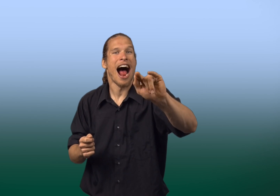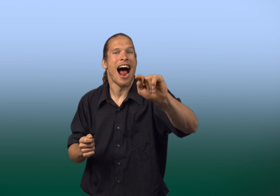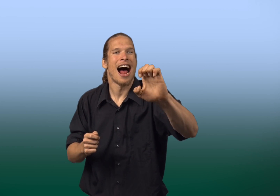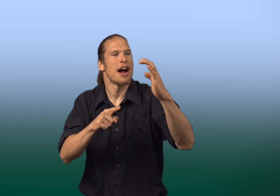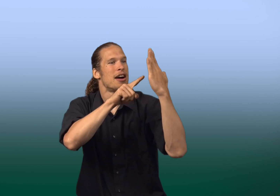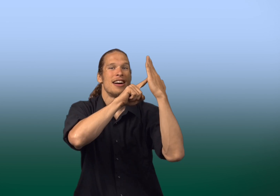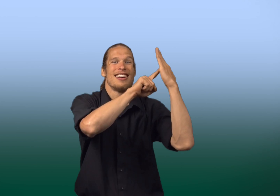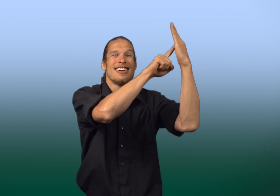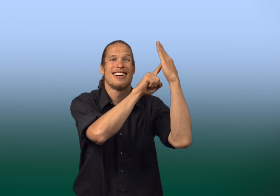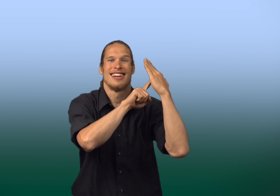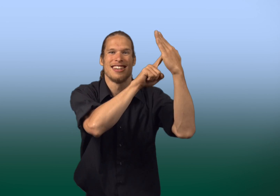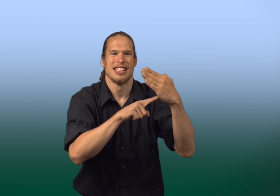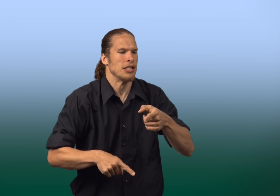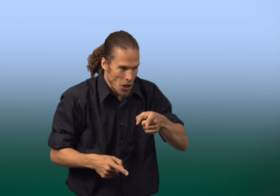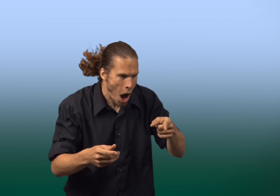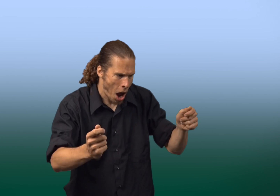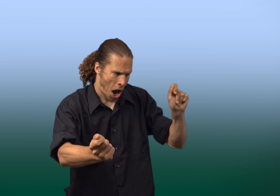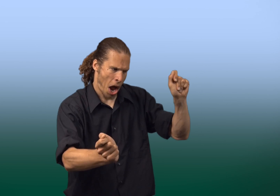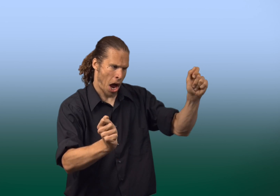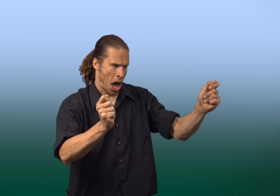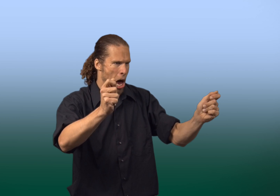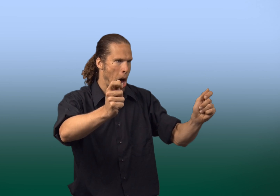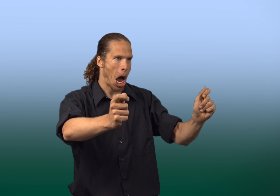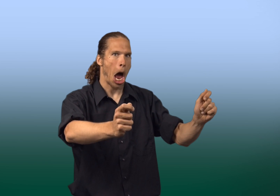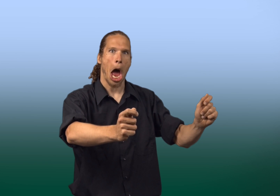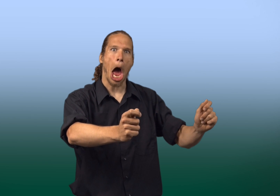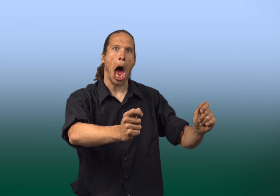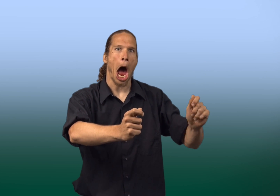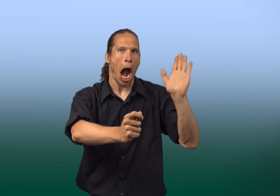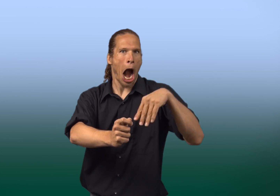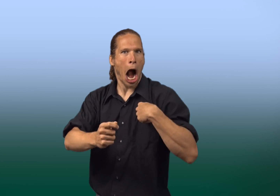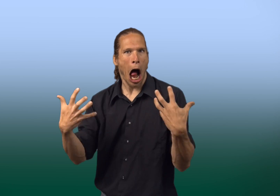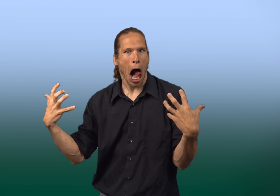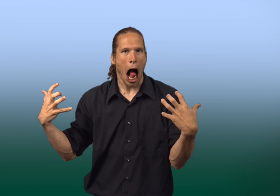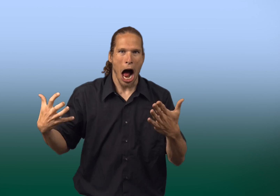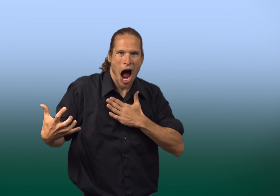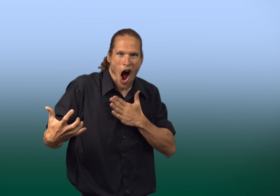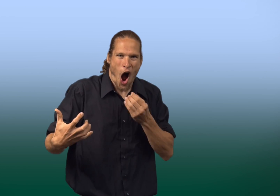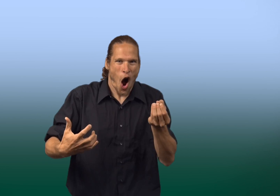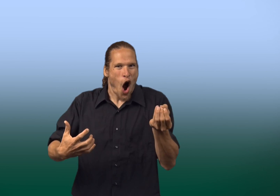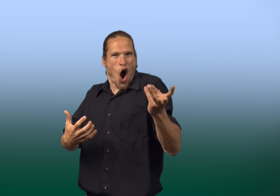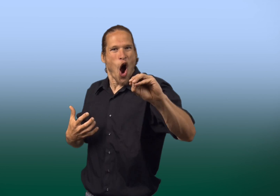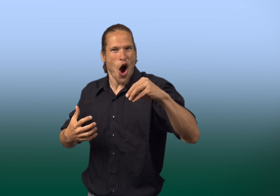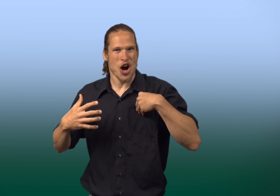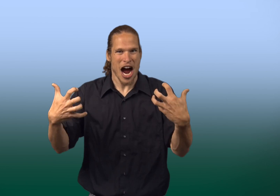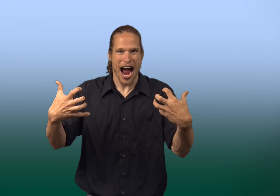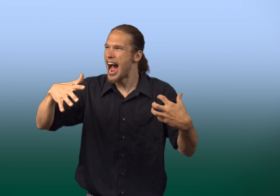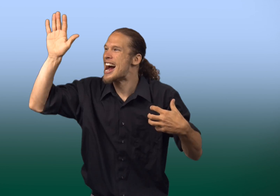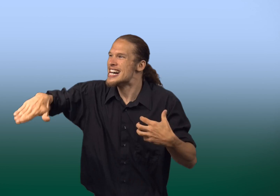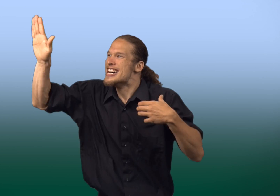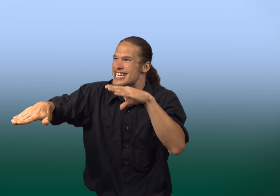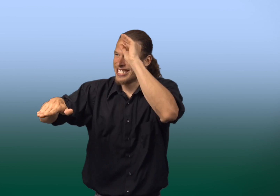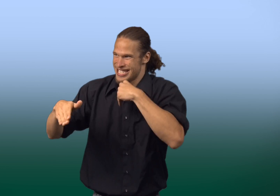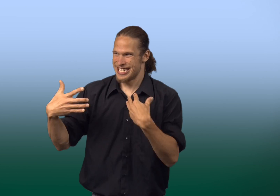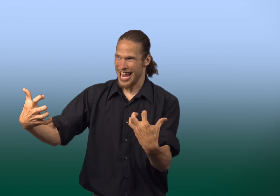And it turned out to be an old kite. And he was holding it in his paws and said hey I want to make my own kite.